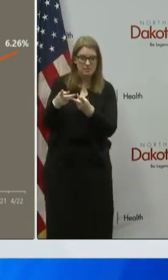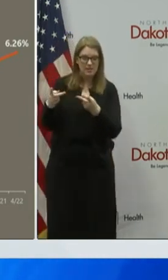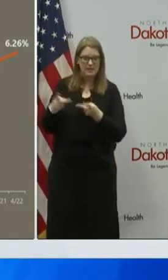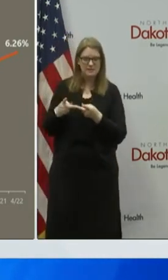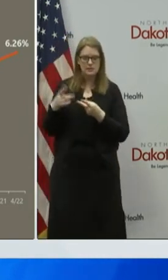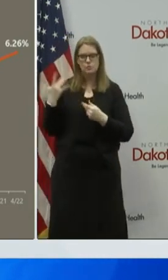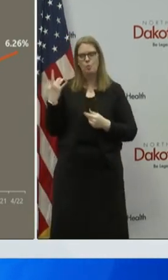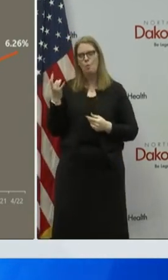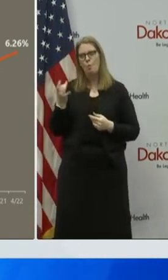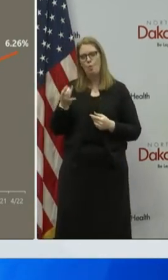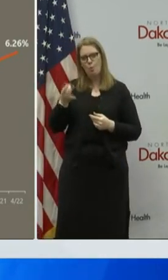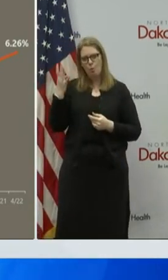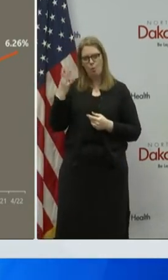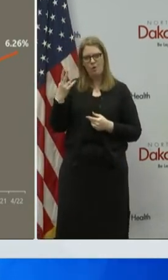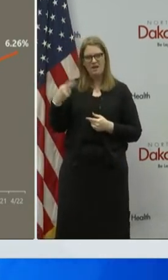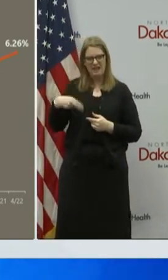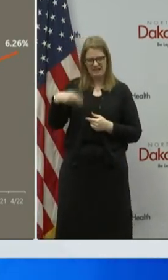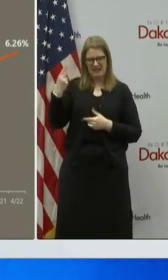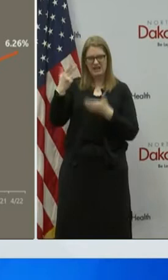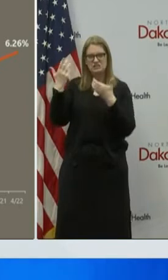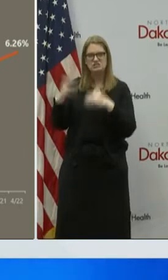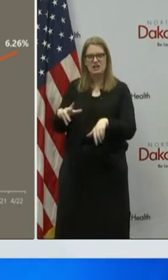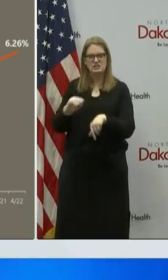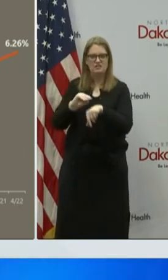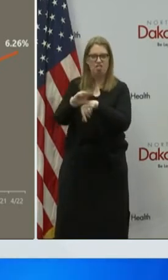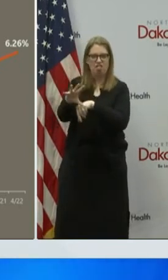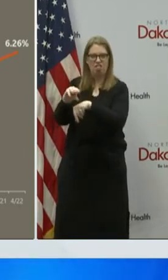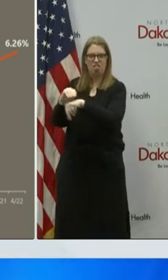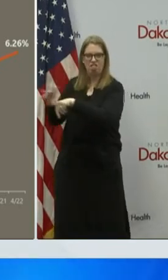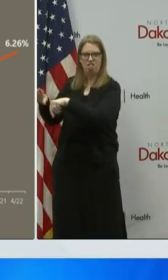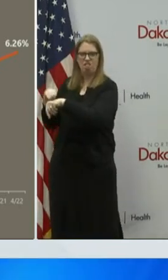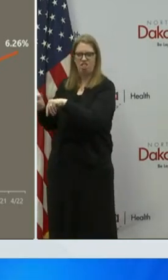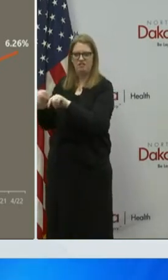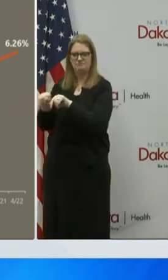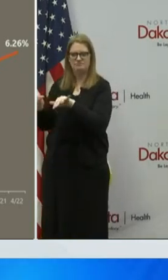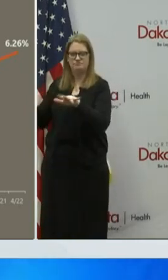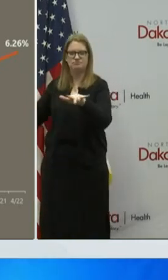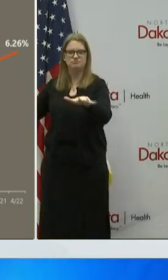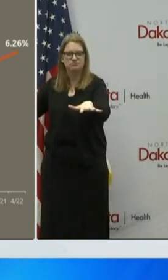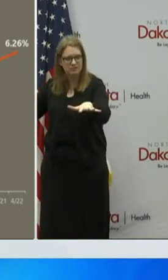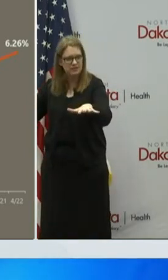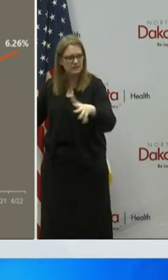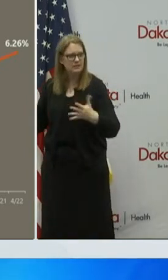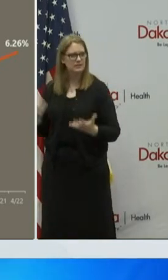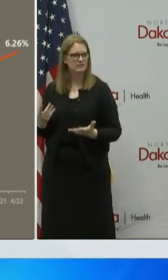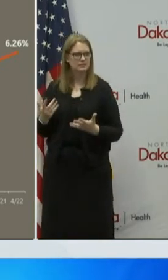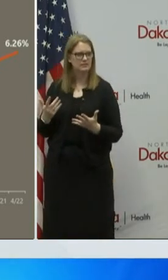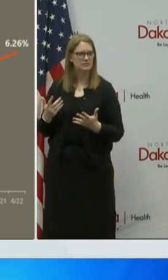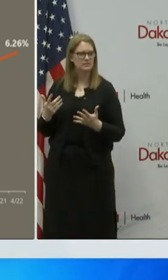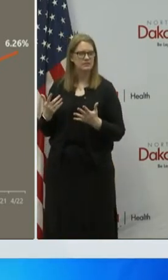RIGHT NOW, BECAUSE THOSE ARE THE PLACES WHERE WE HAD VERY HIGH POTENTIAL OF TRANSMISSIBLE